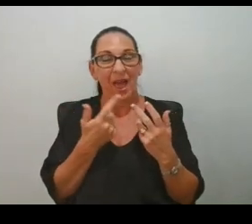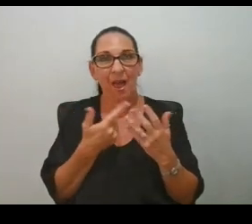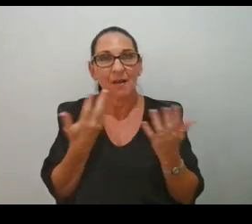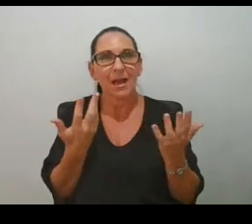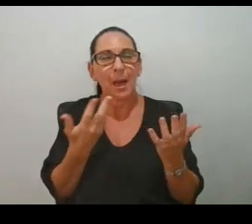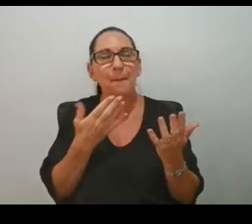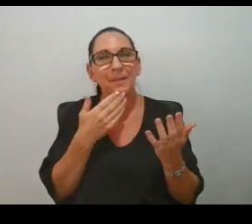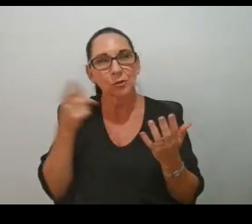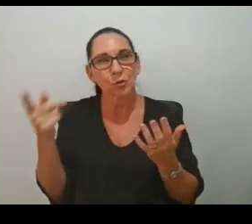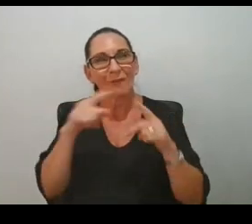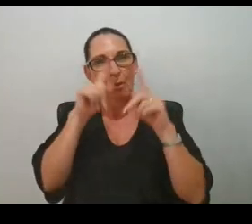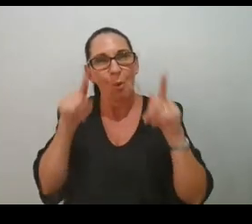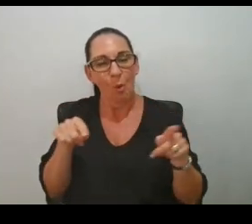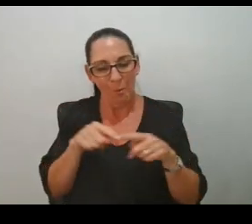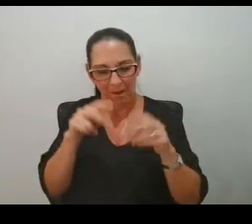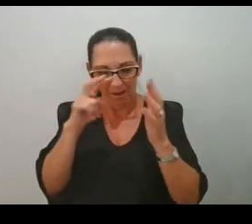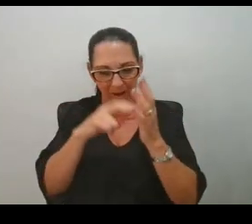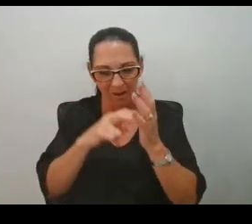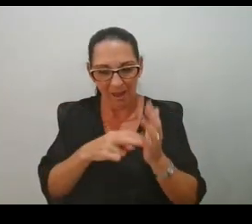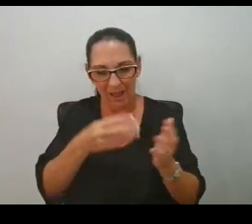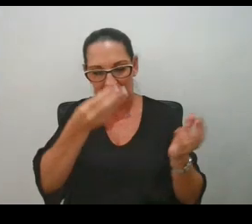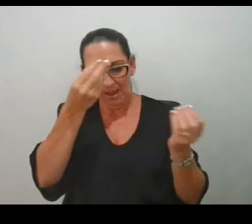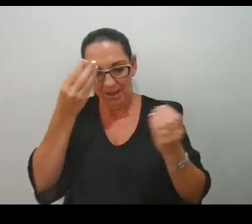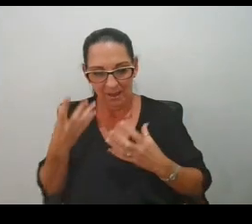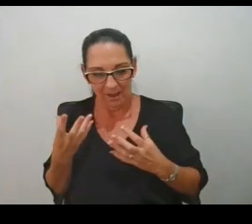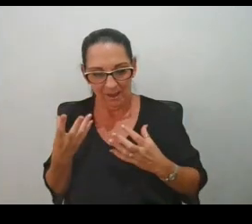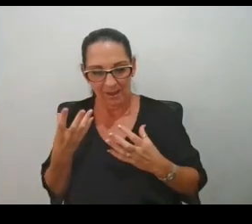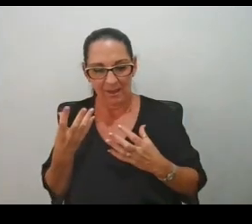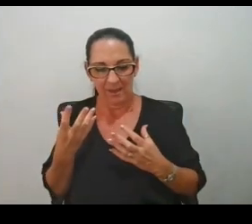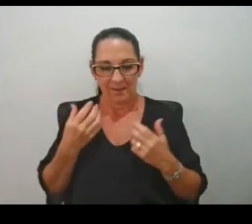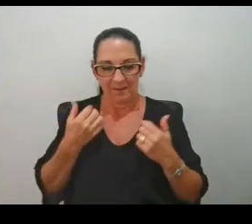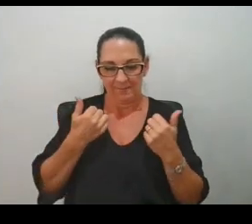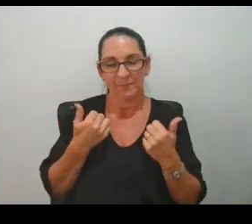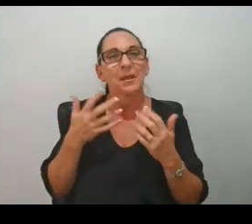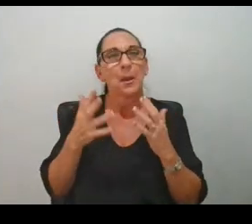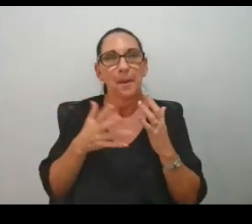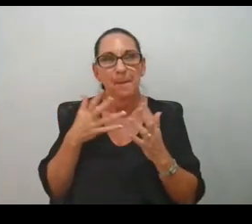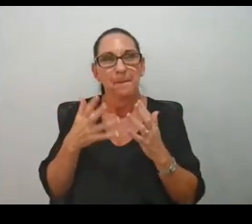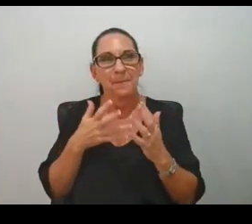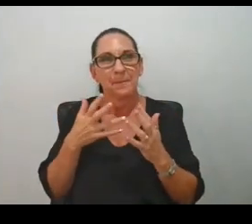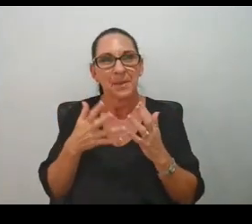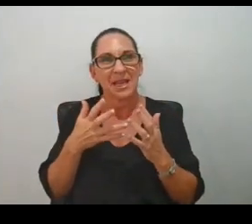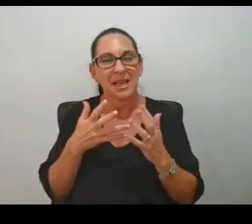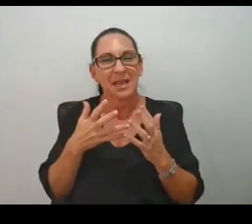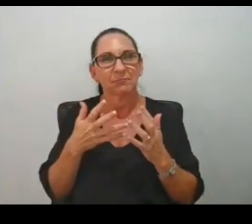if that's the best you've been able to get um let us know when you submit the form and it might be